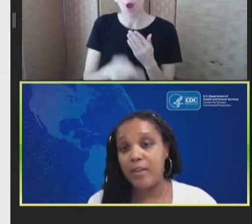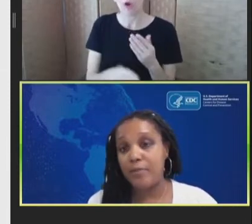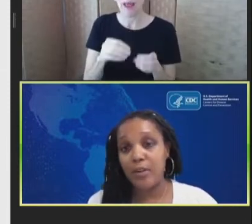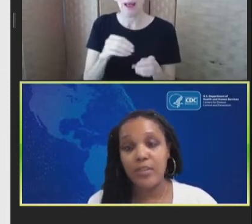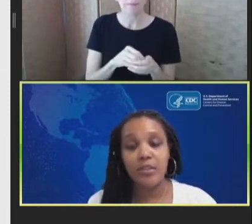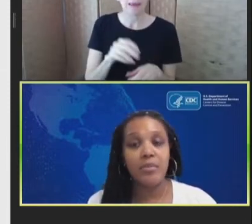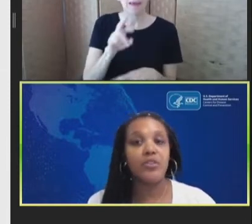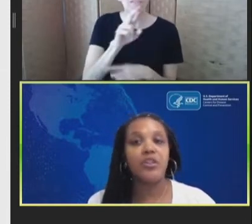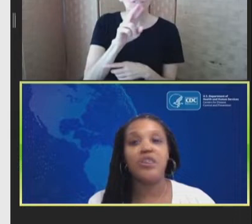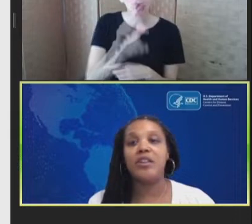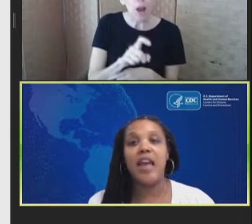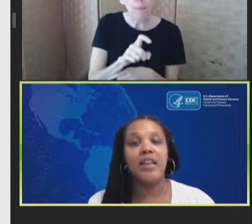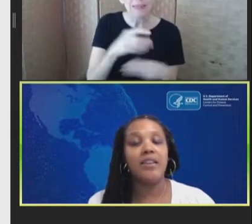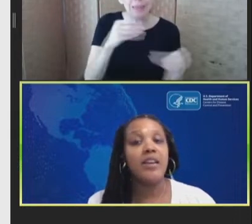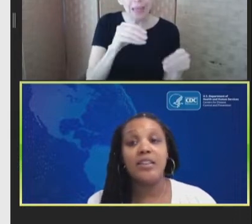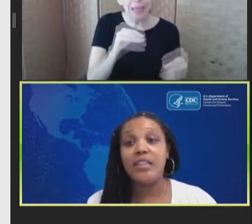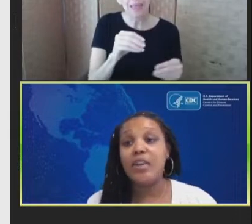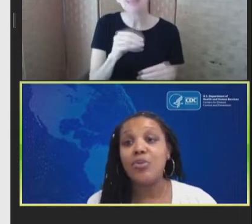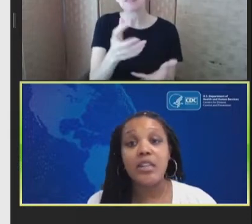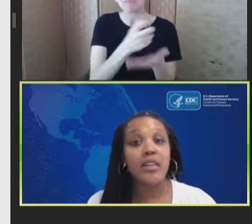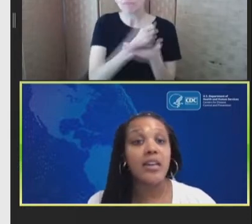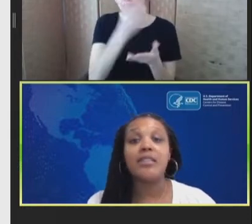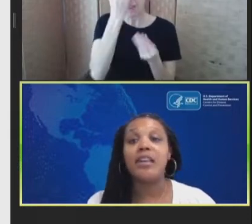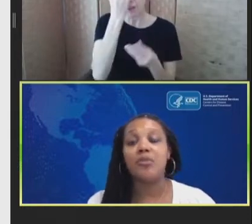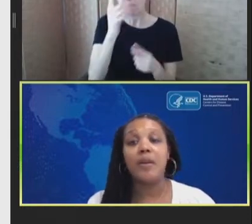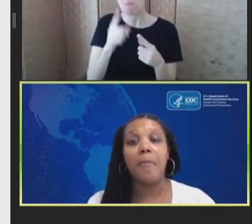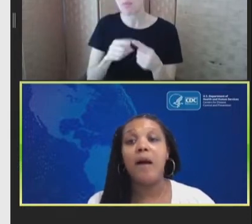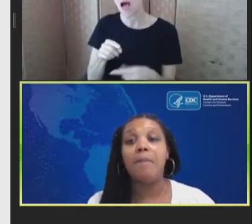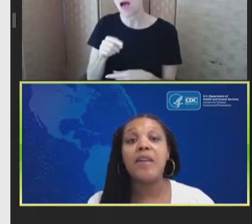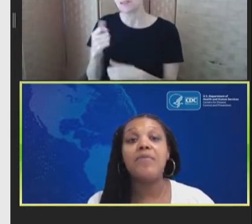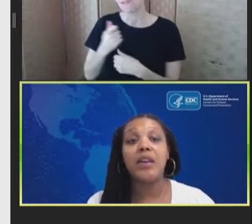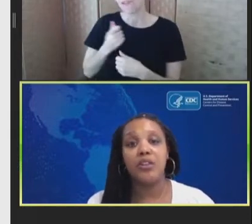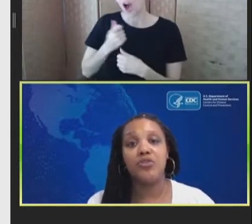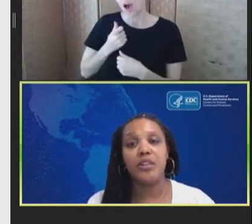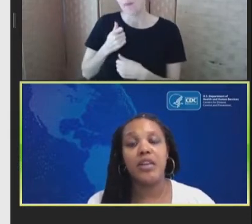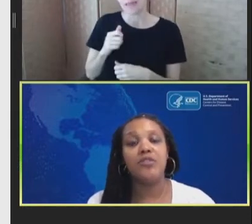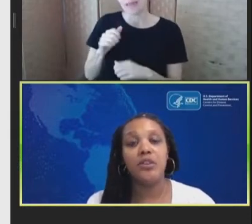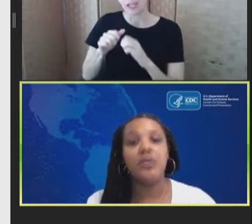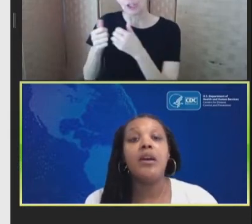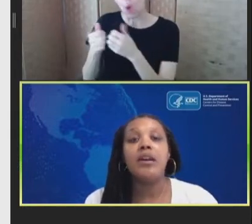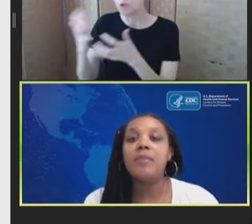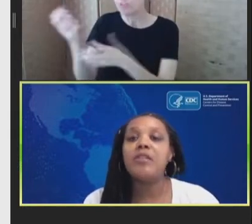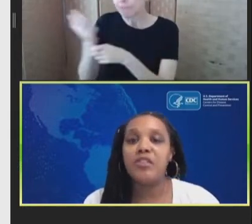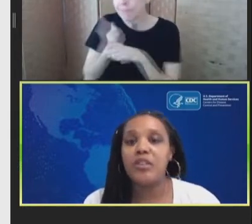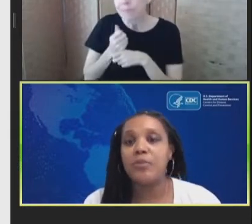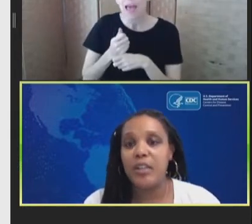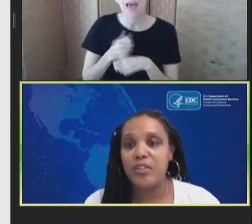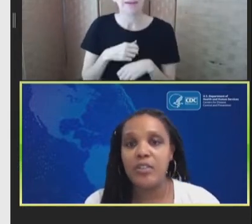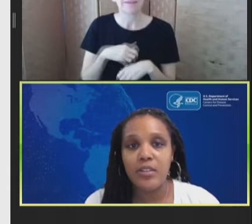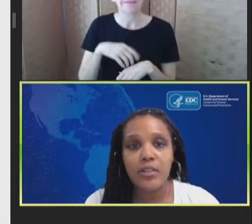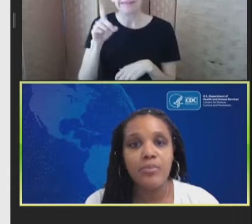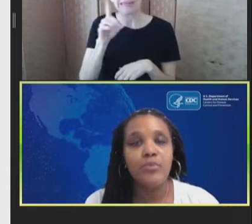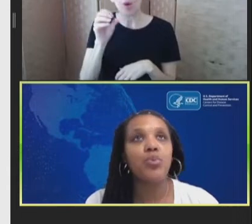Veterans Administration, and DOD, et cetera in the country. And so immunization information systems